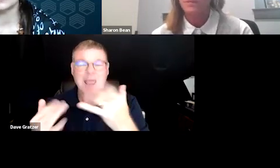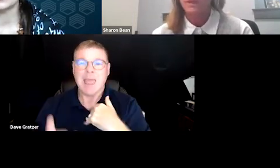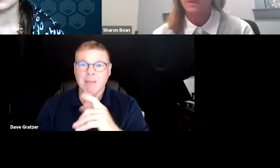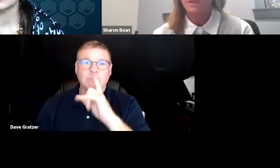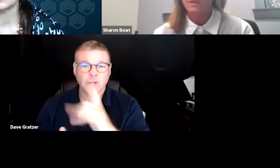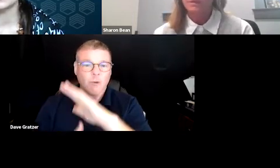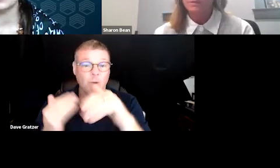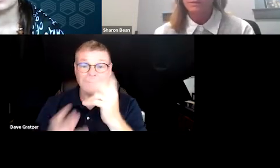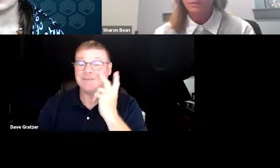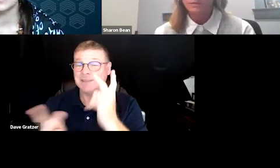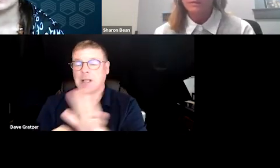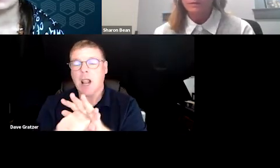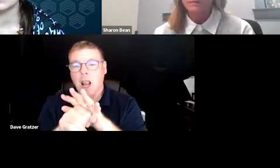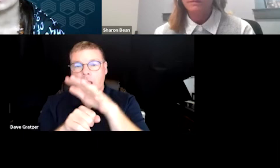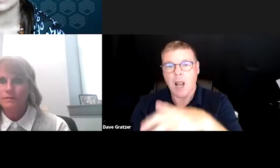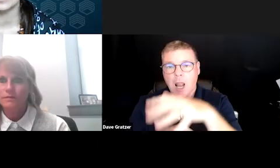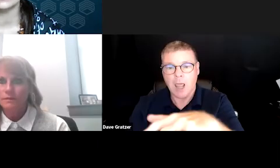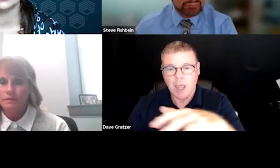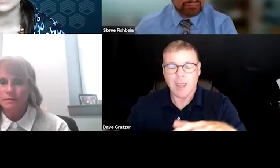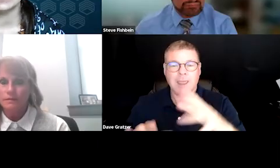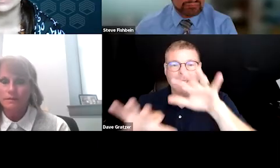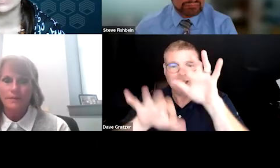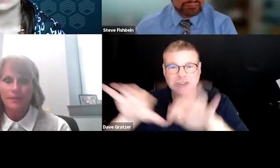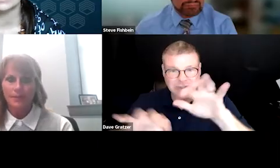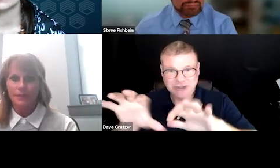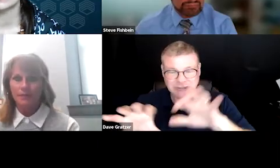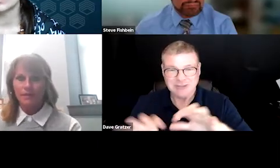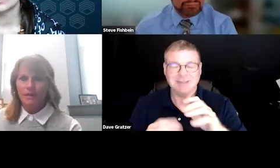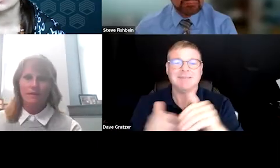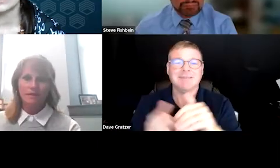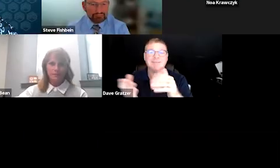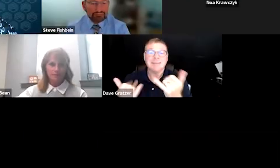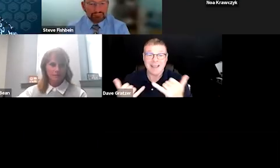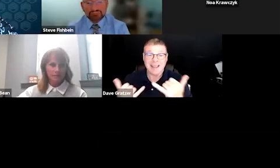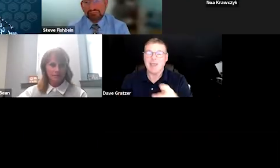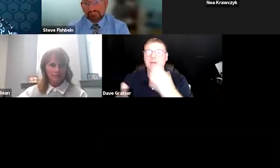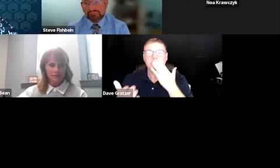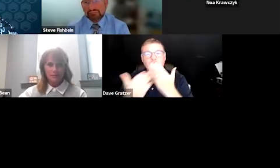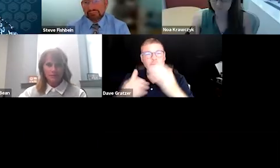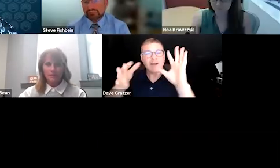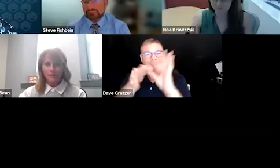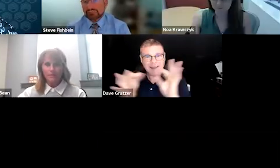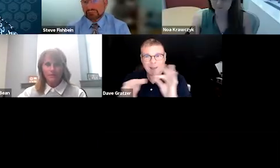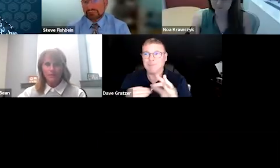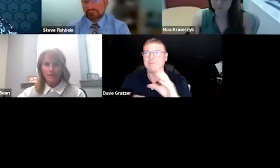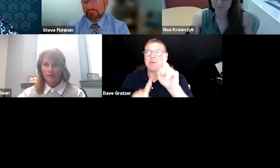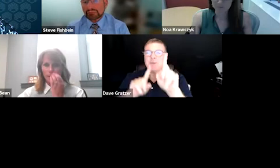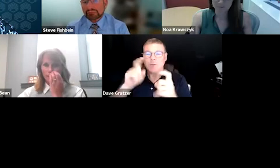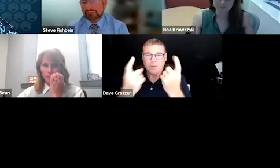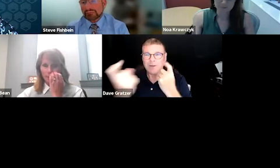there's a ton of activity going on in the chat right now. Lots of great comments and questions from the audience.